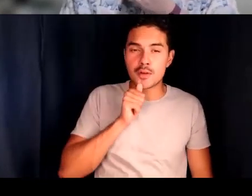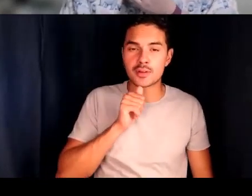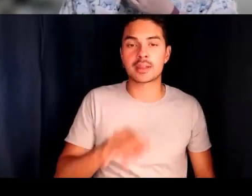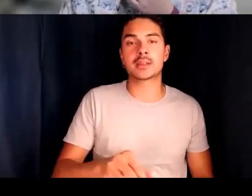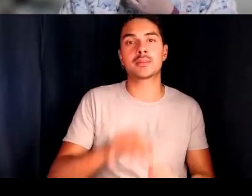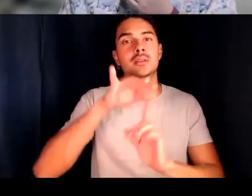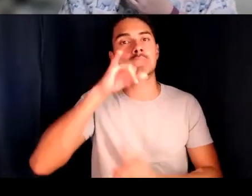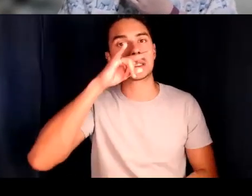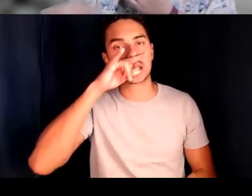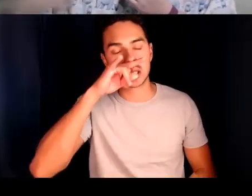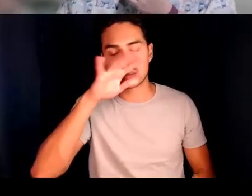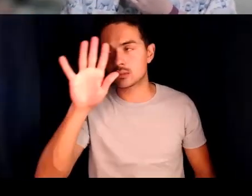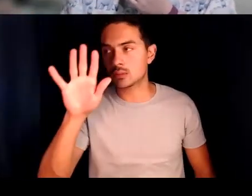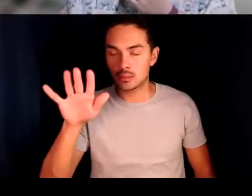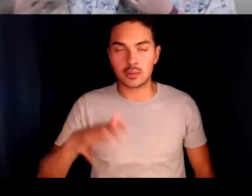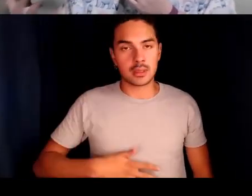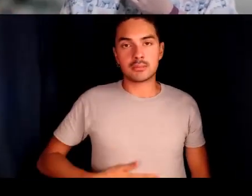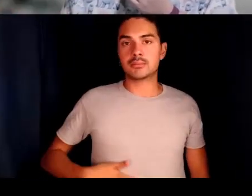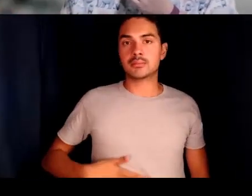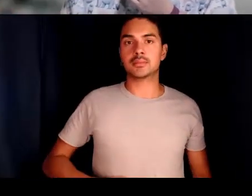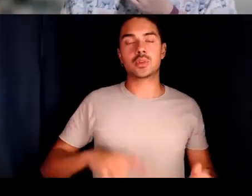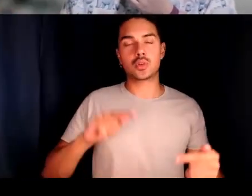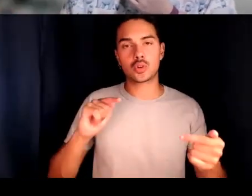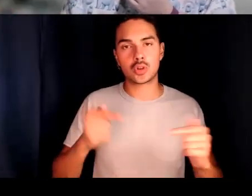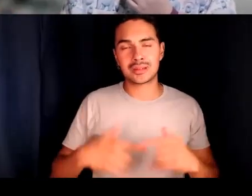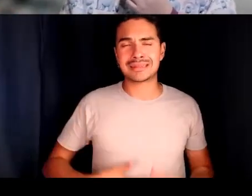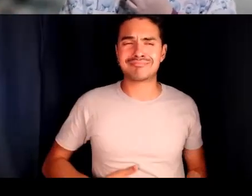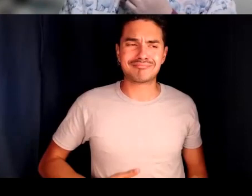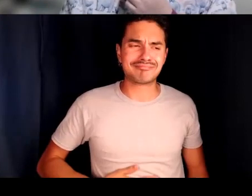belly aches can often be feelings related.